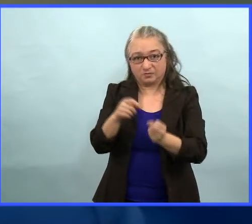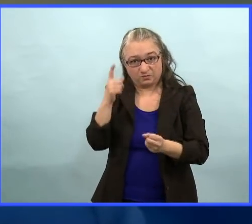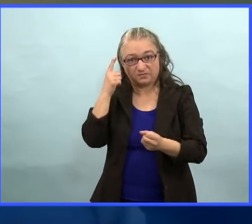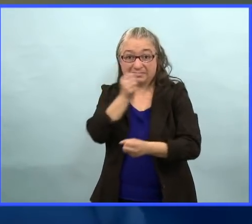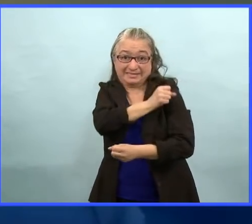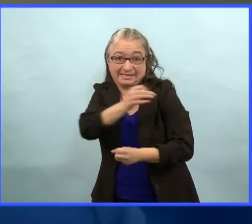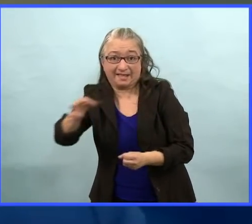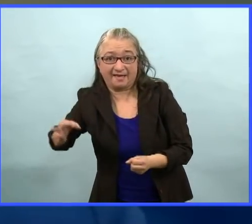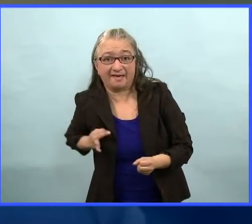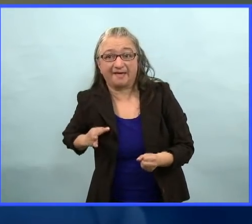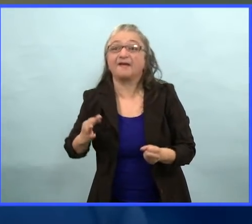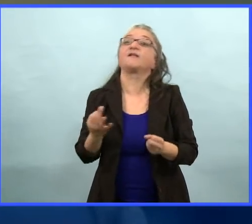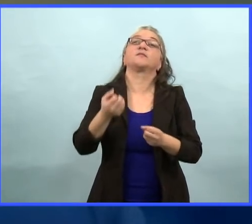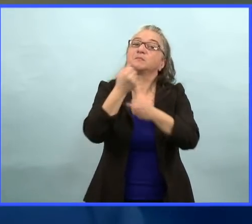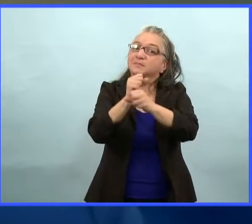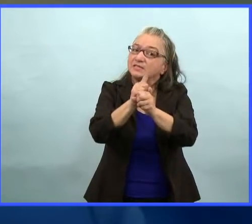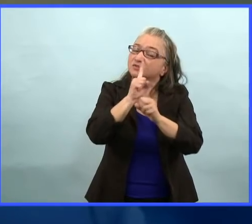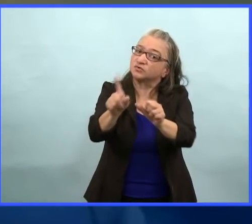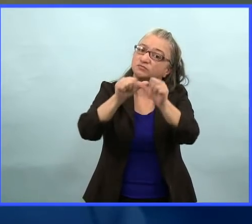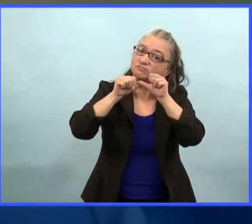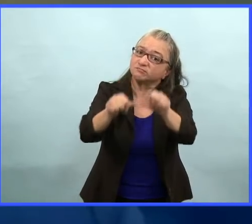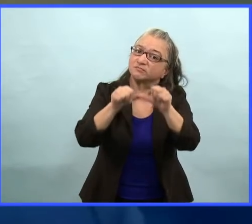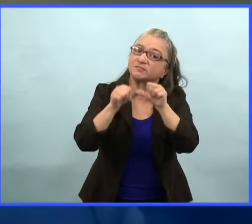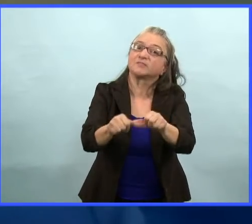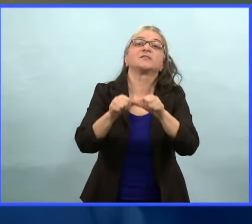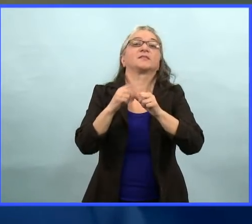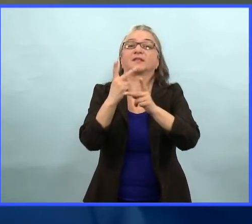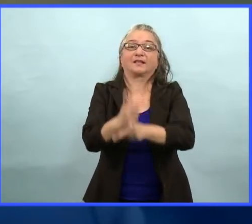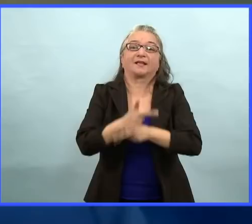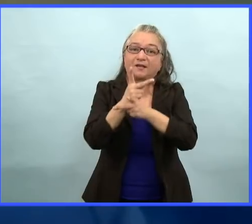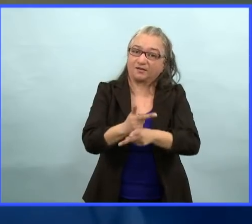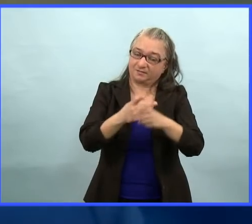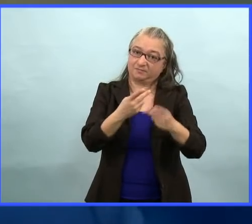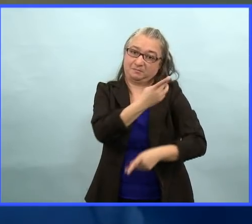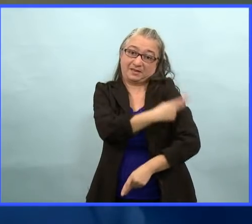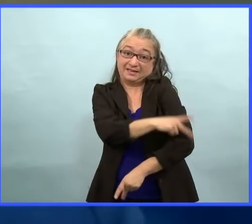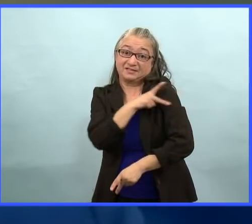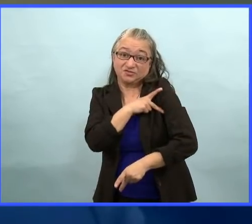trying times but uh i can tell you there's a couple of uh initiatives ongoing there